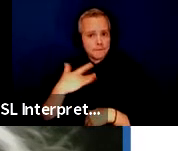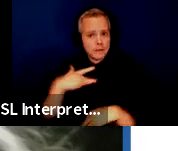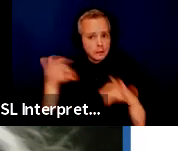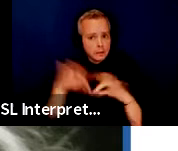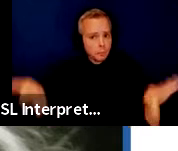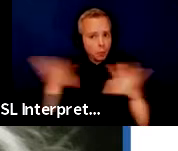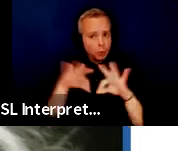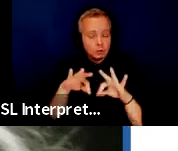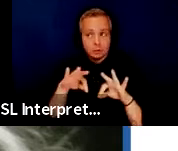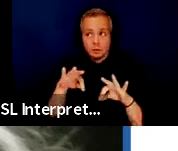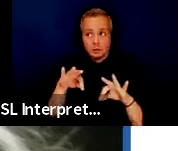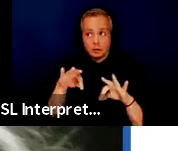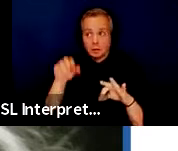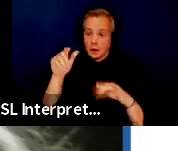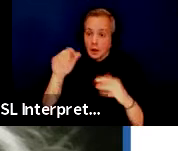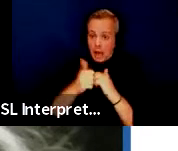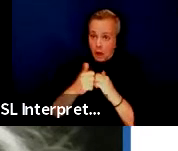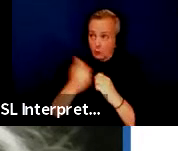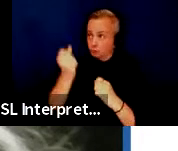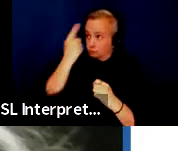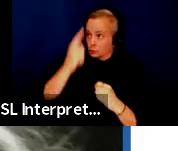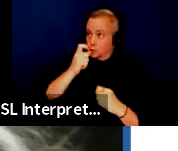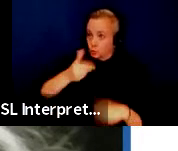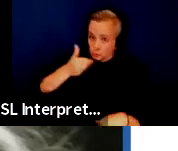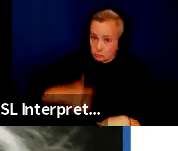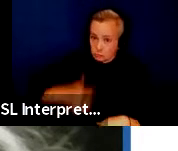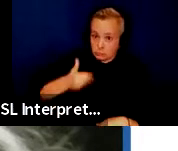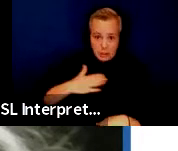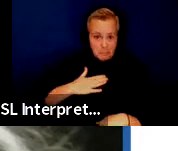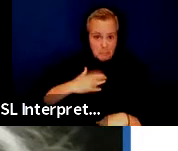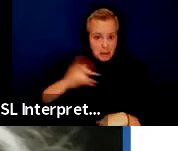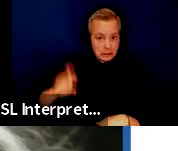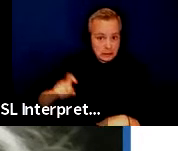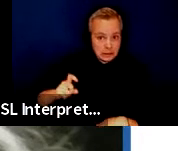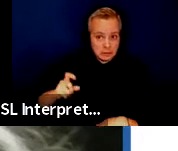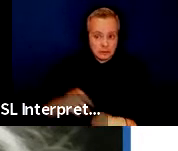UNDERSTAND ME AND MY NEEDS, AND IT ALL STARTS WITH MY FAMILY.